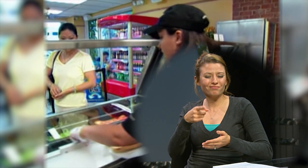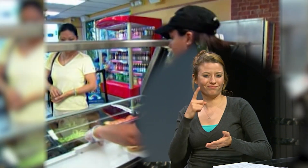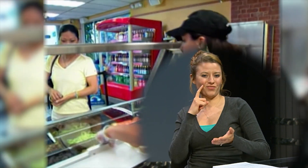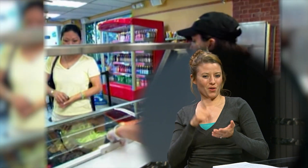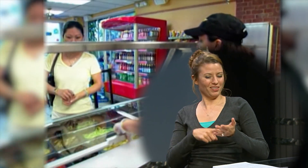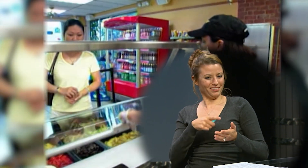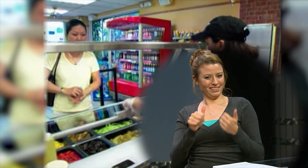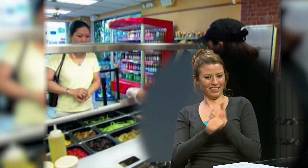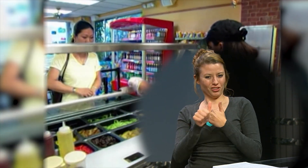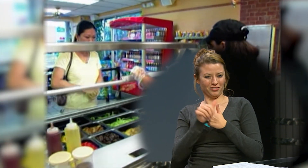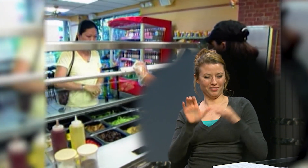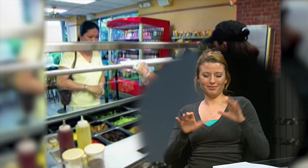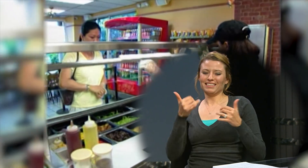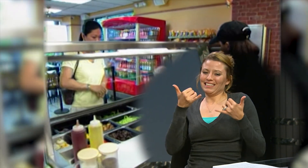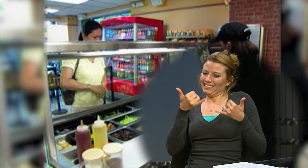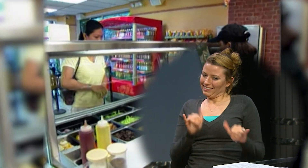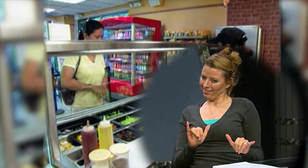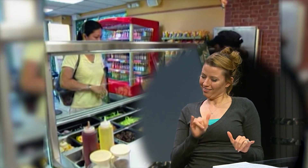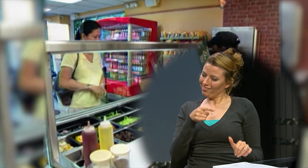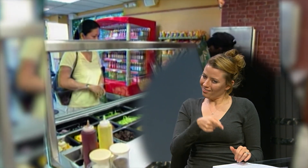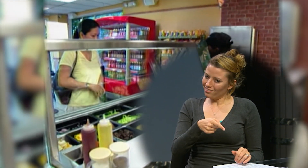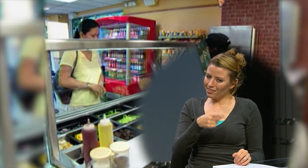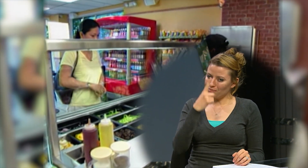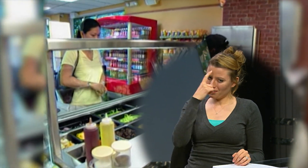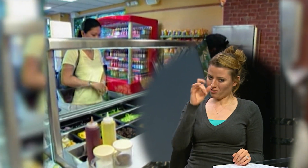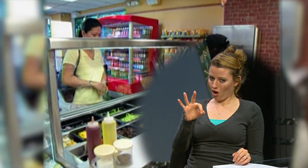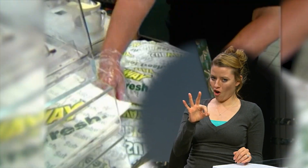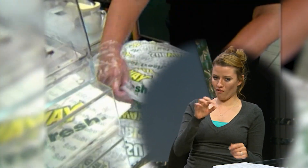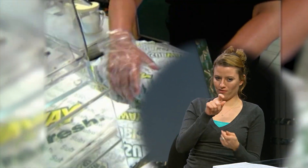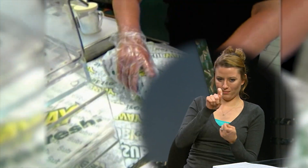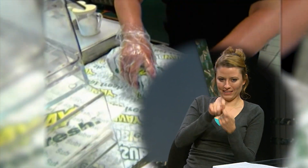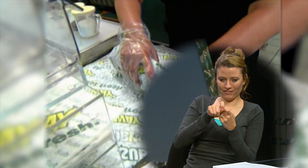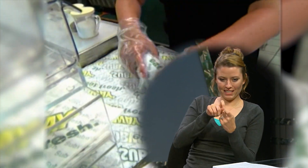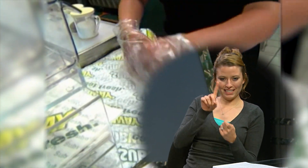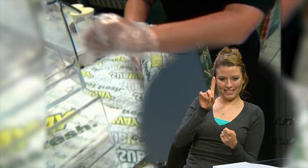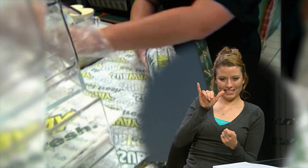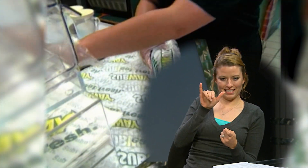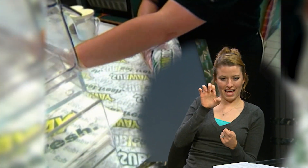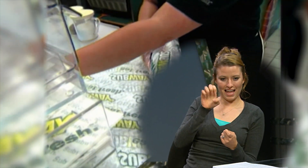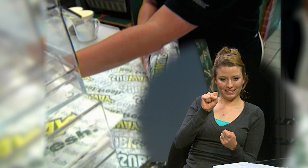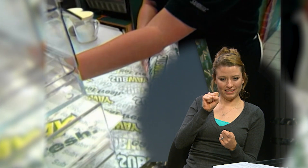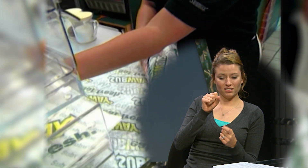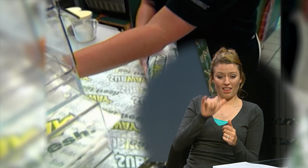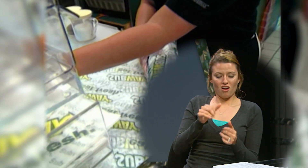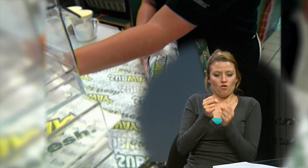NOW RESEARCHERS ARE SAYING THAT MANY HARSH CHEMICALS ARE STILL BEING USED. CERTAIN DYES